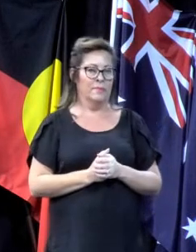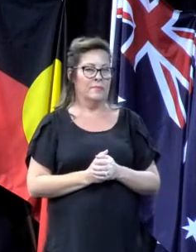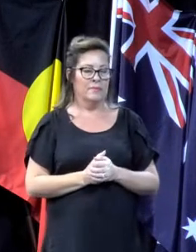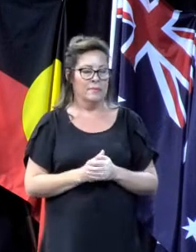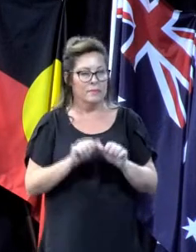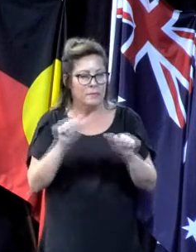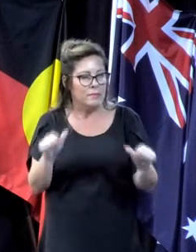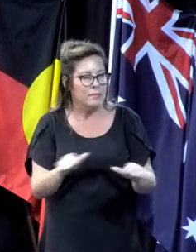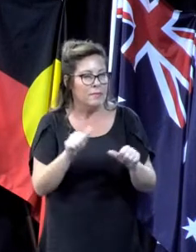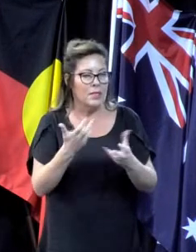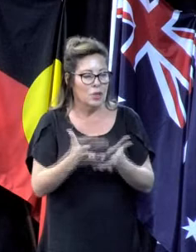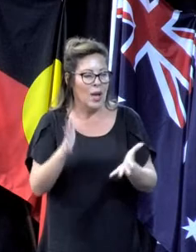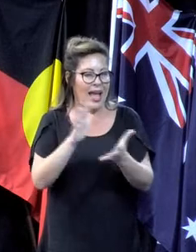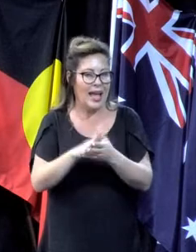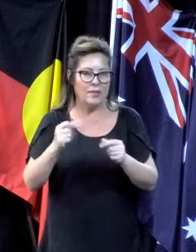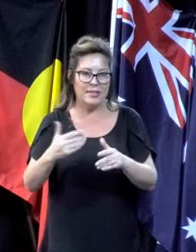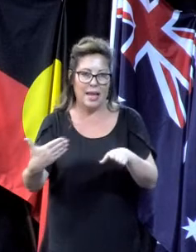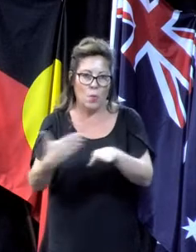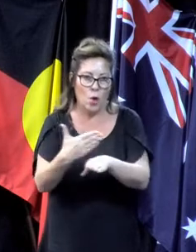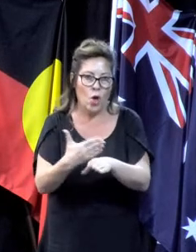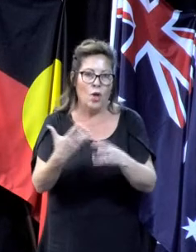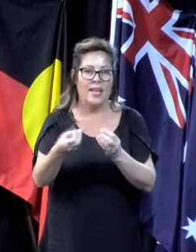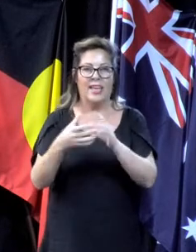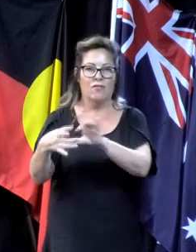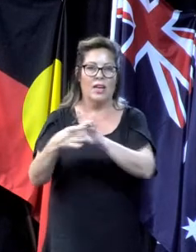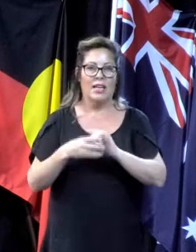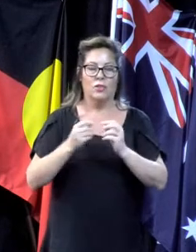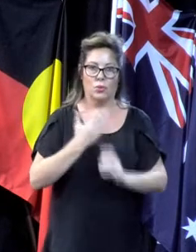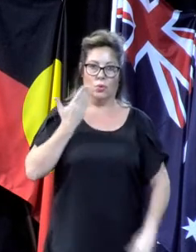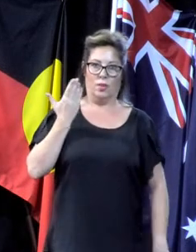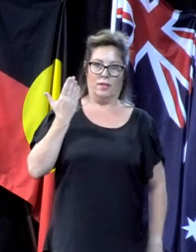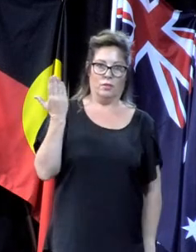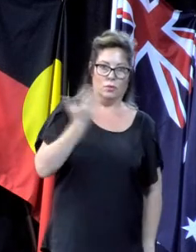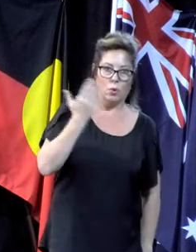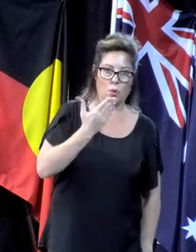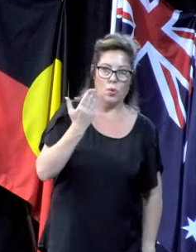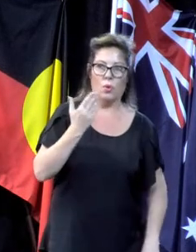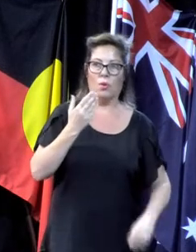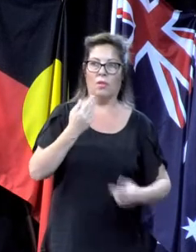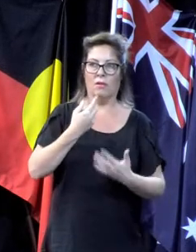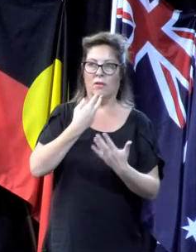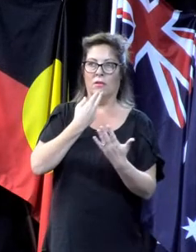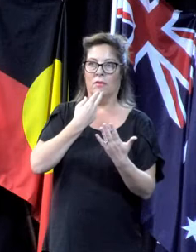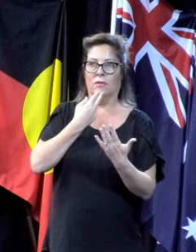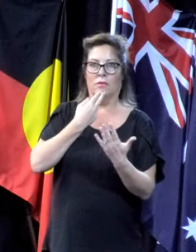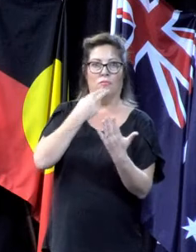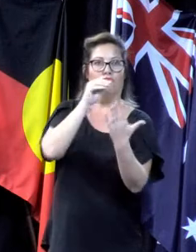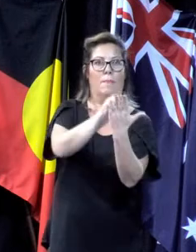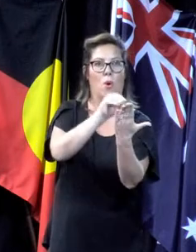of the school - pardon me - reporting success rates, if that's the way to describe it? So, in the state school system,